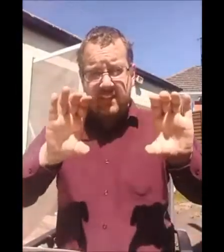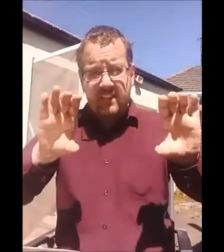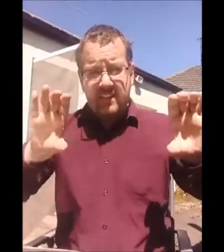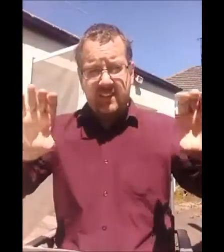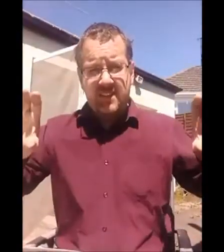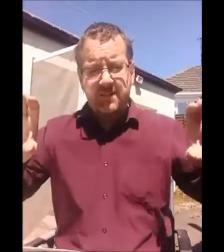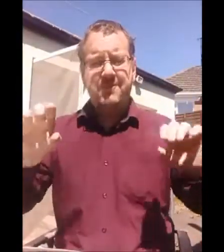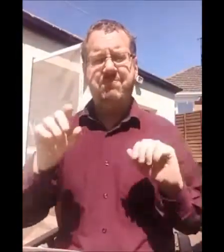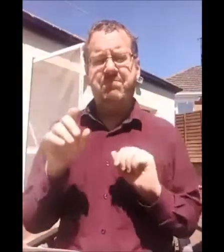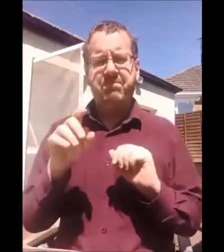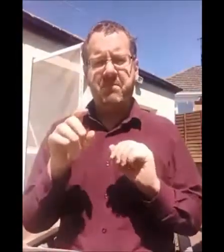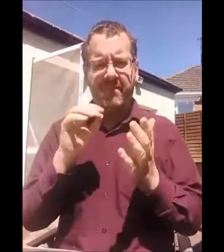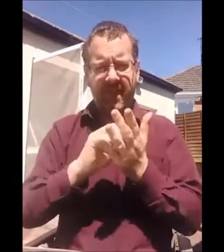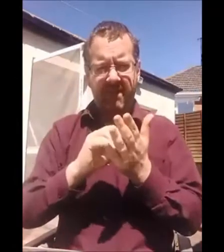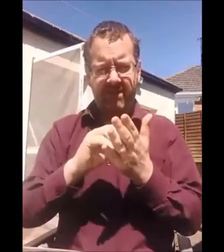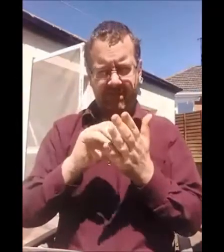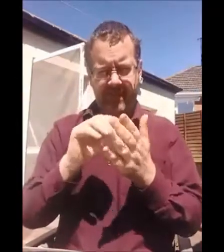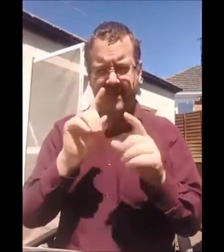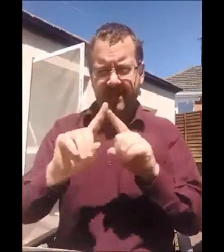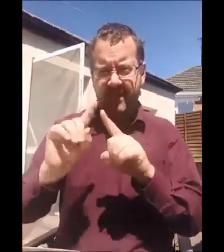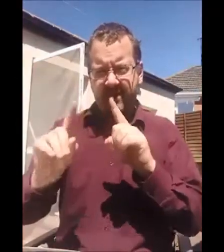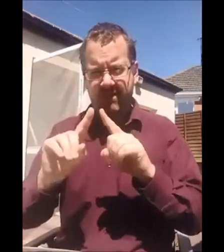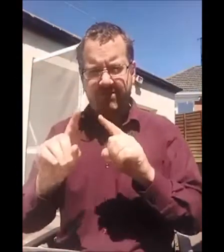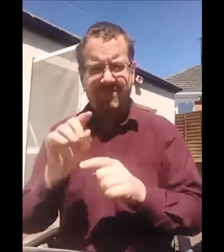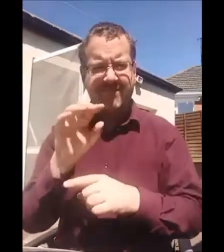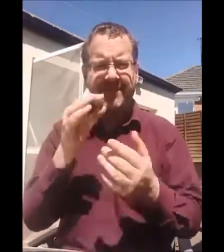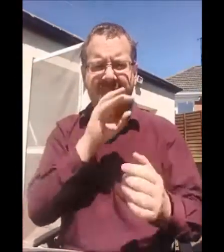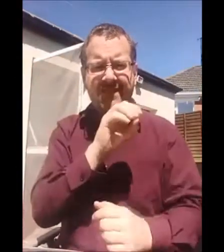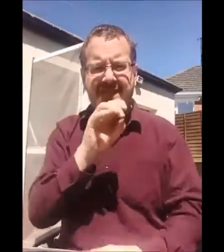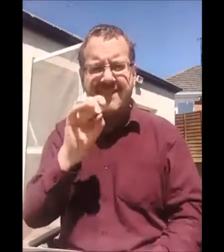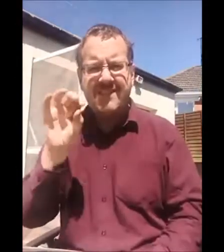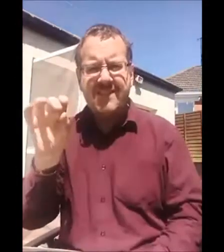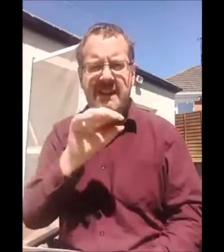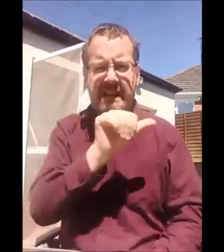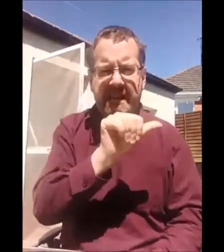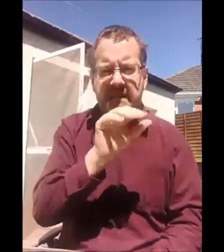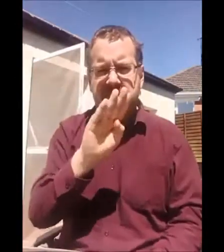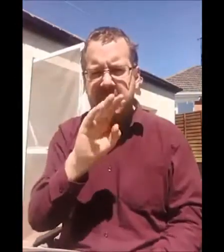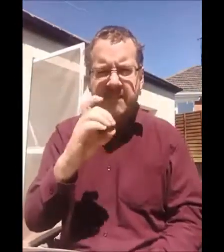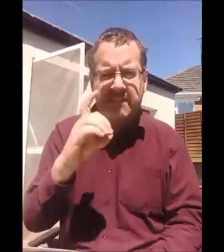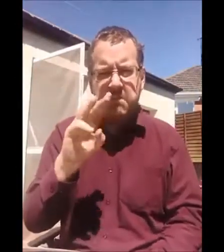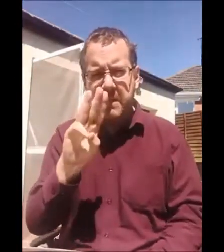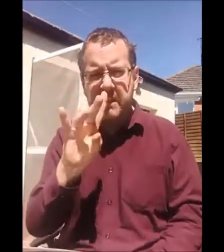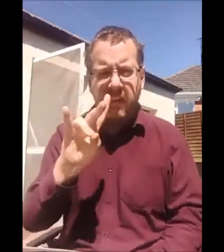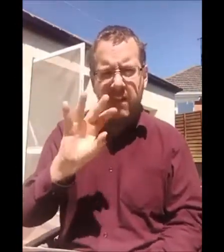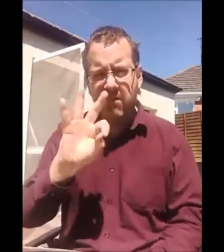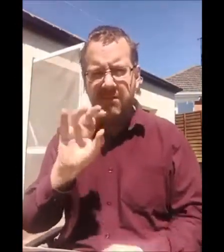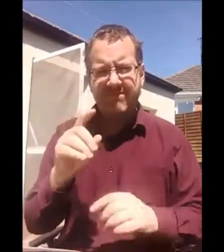and you can see various letters from the fingerspelling alphabet placed here and there on the upper half